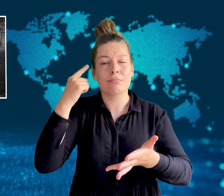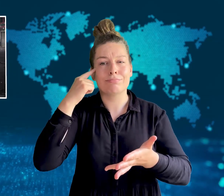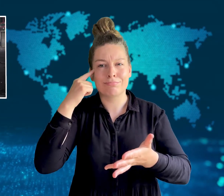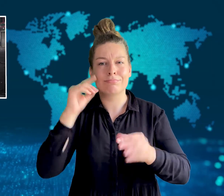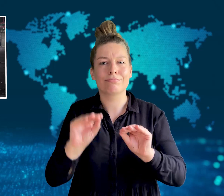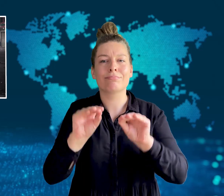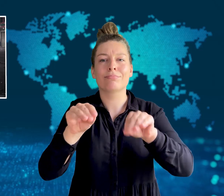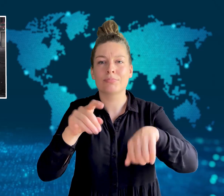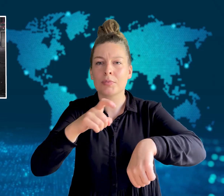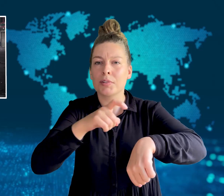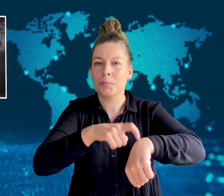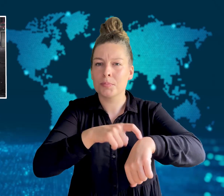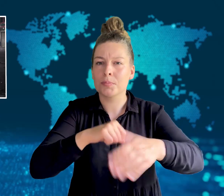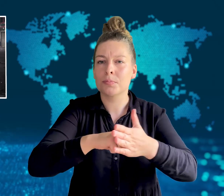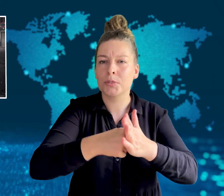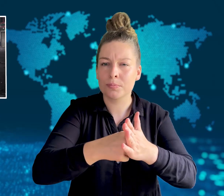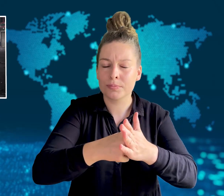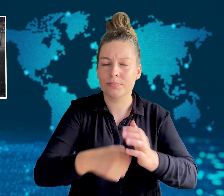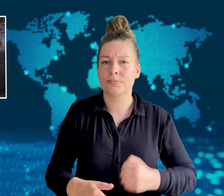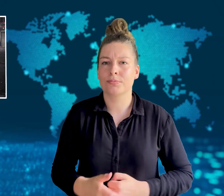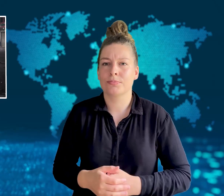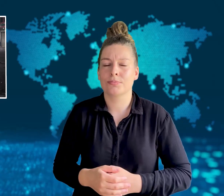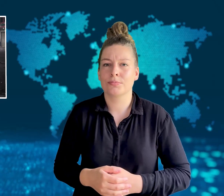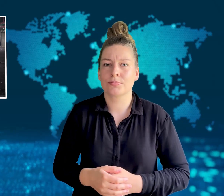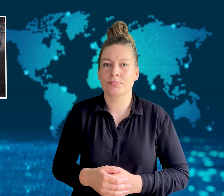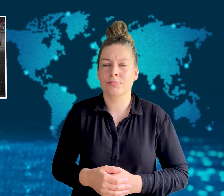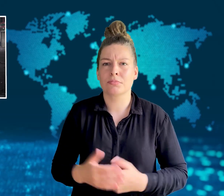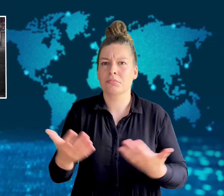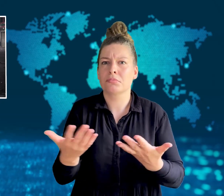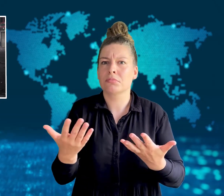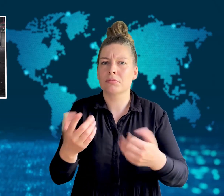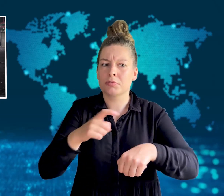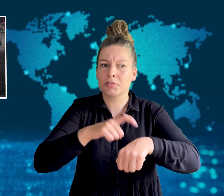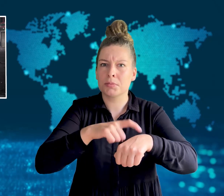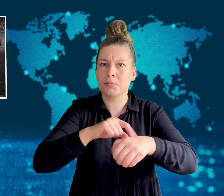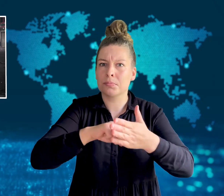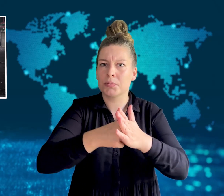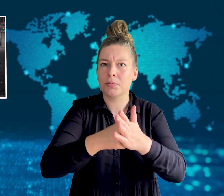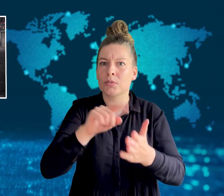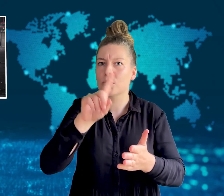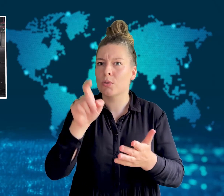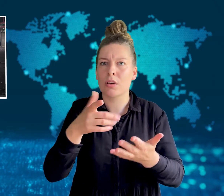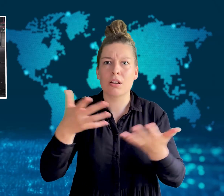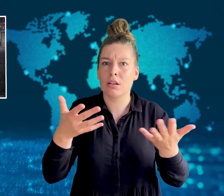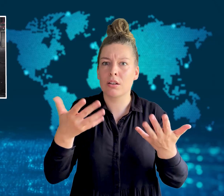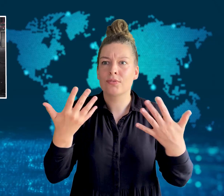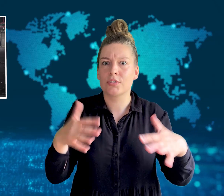in the country. The events leading to the curfews have been called